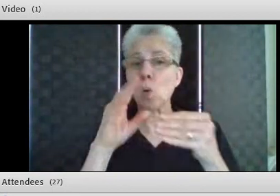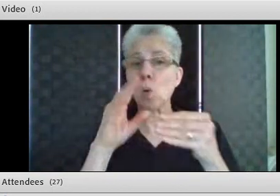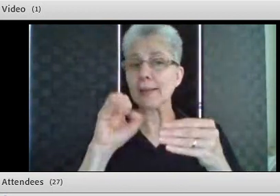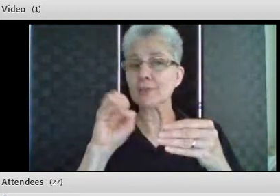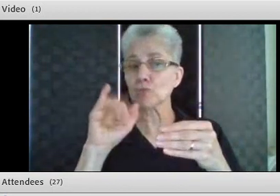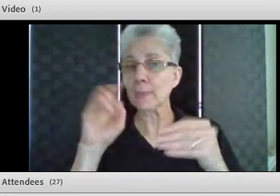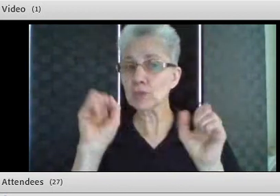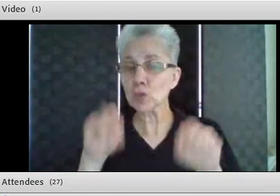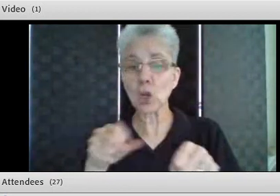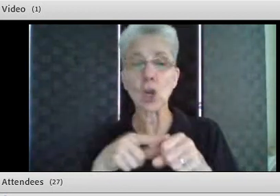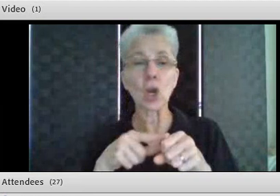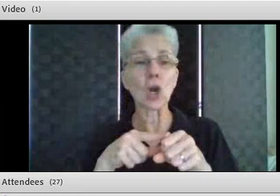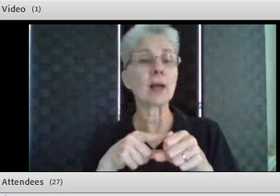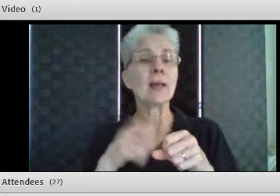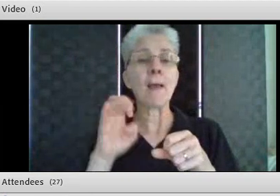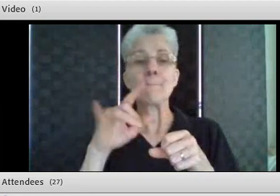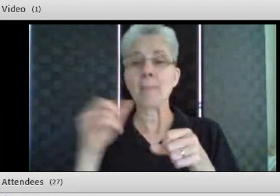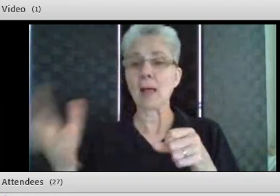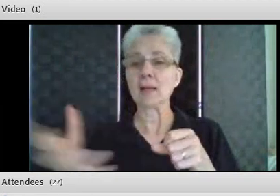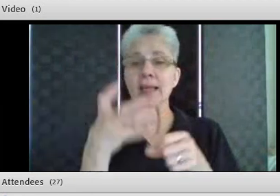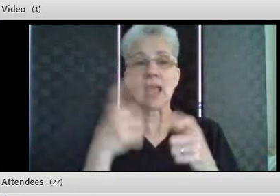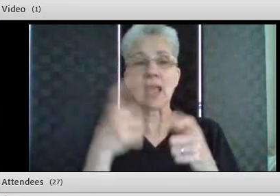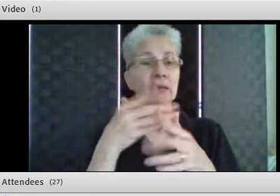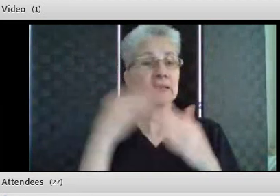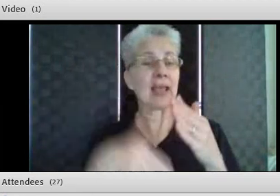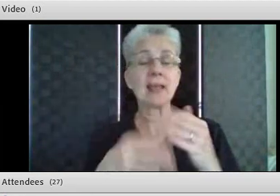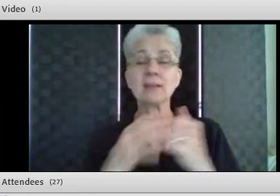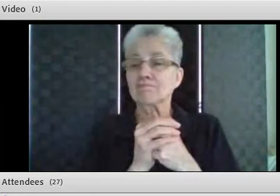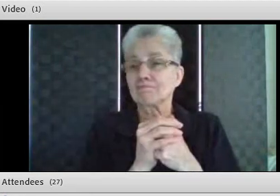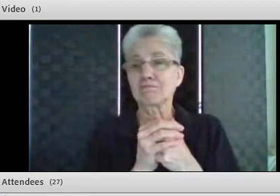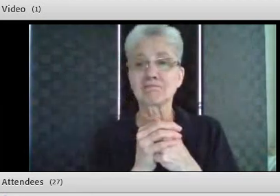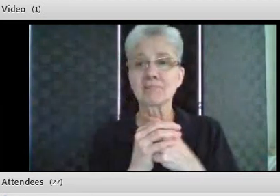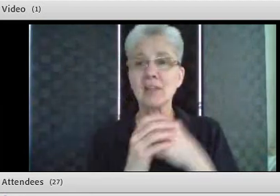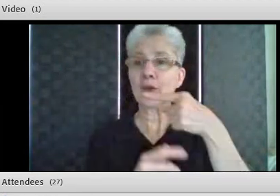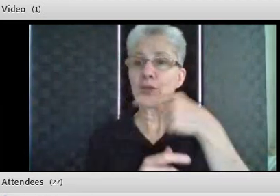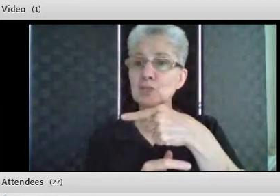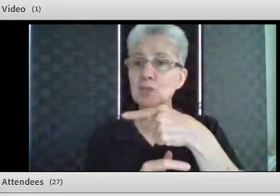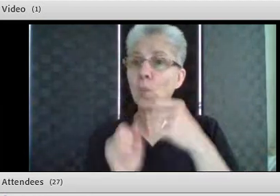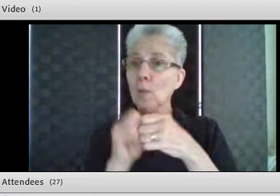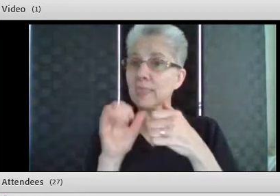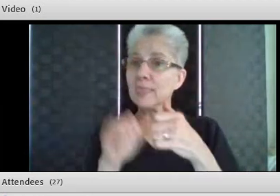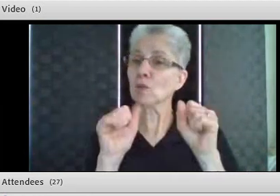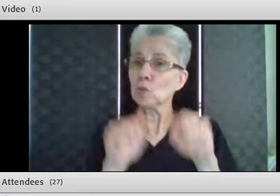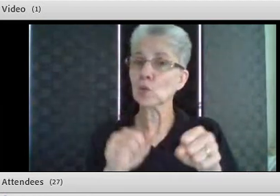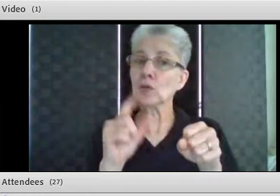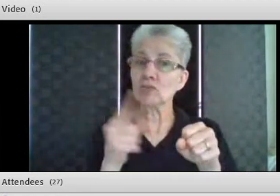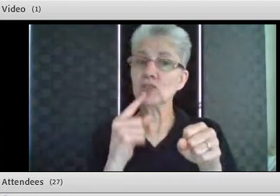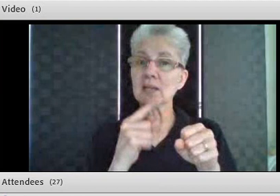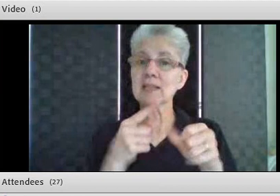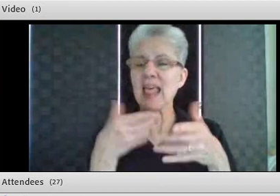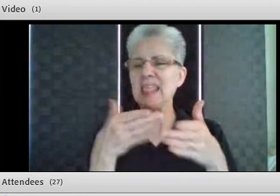and then you can add in a melody. They could sing. They can add in other instruments, and they bring their melody back,